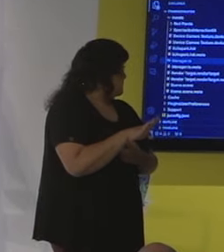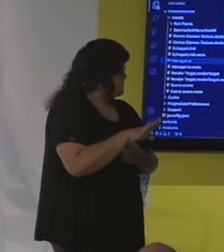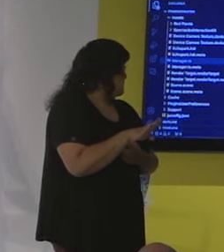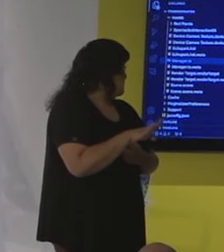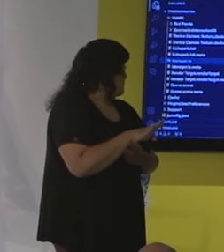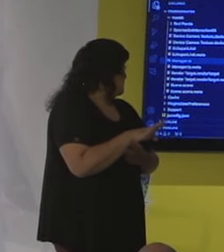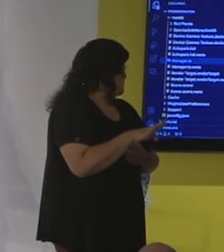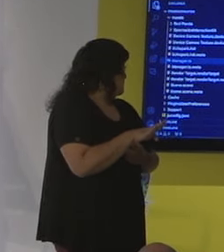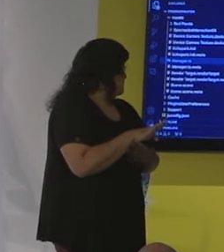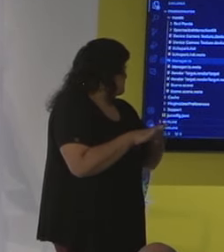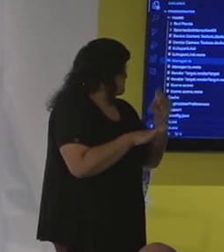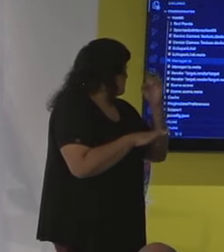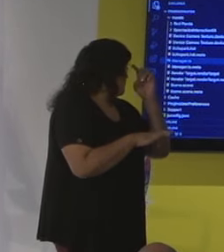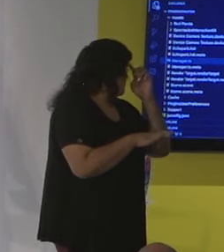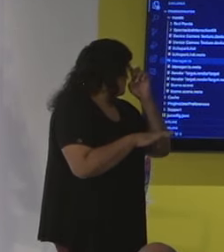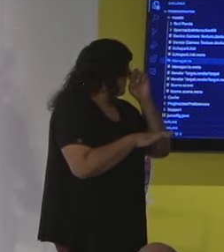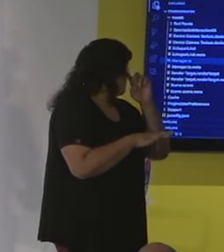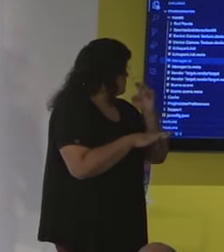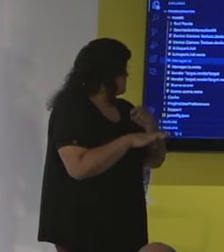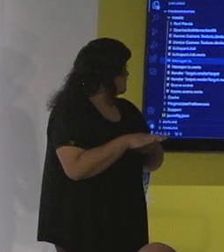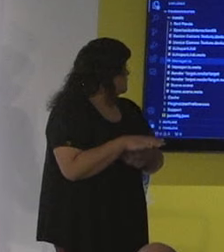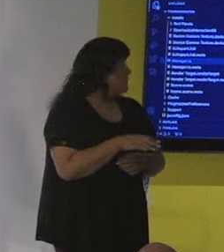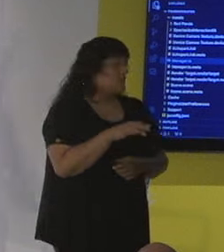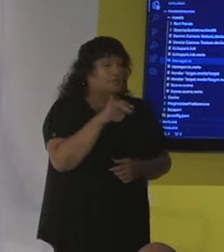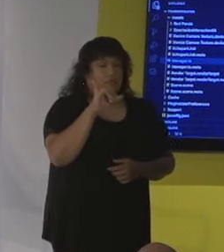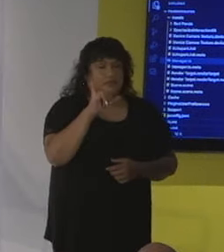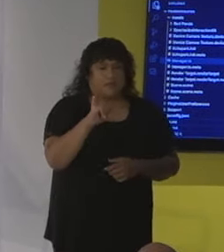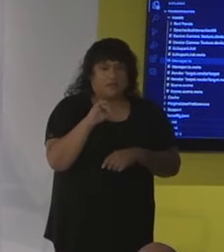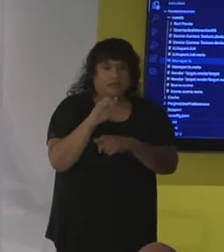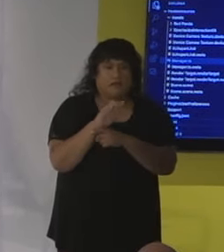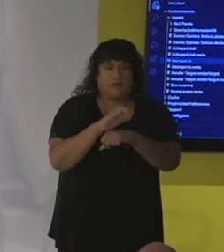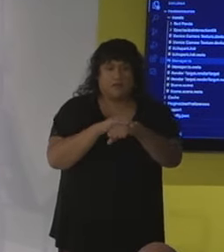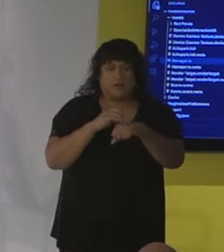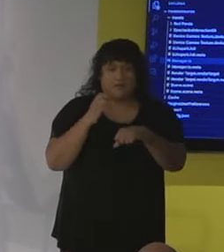And then, when I am in my callback function, we're trying to instantiate it.